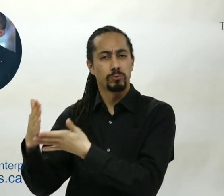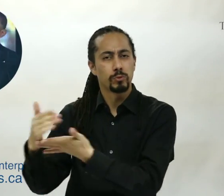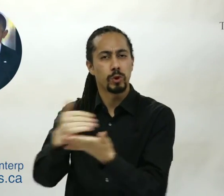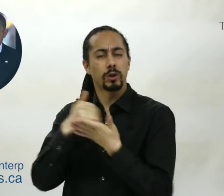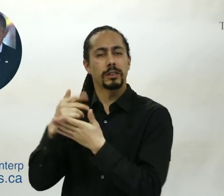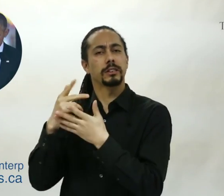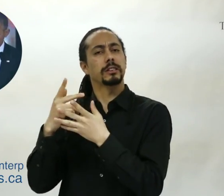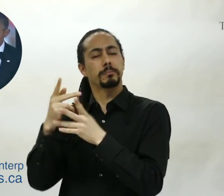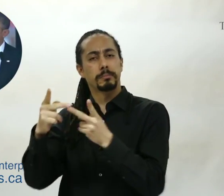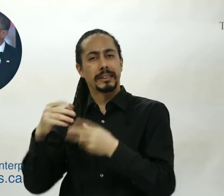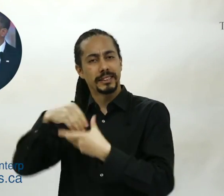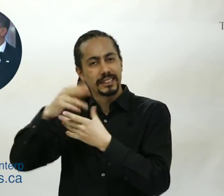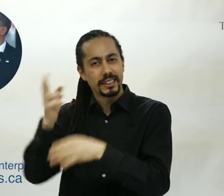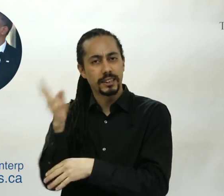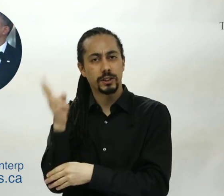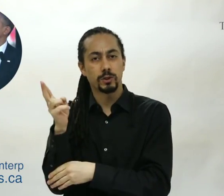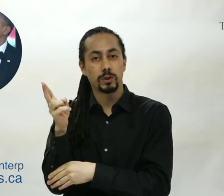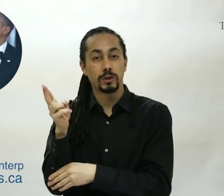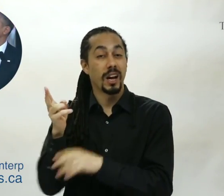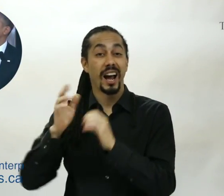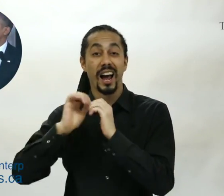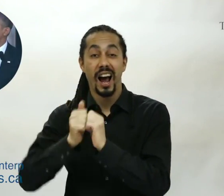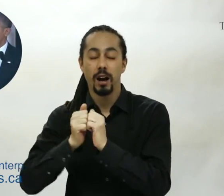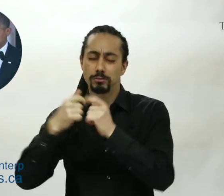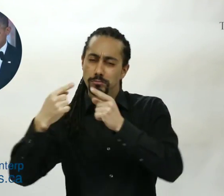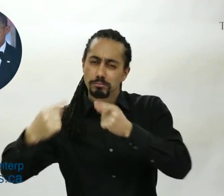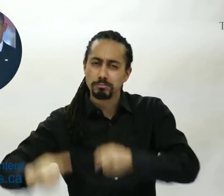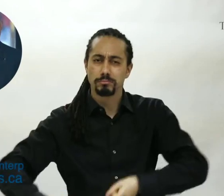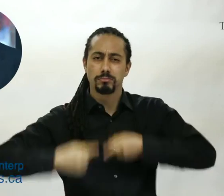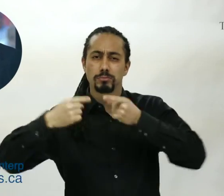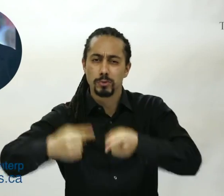through struggle and shrewdness, and persistence and faith.